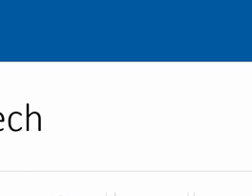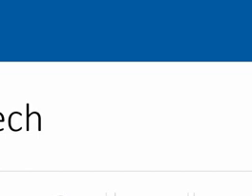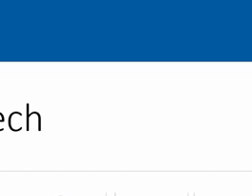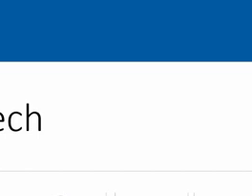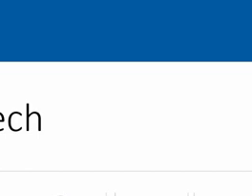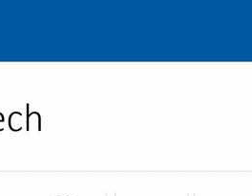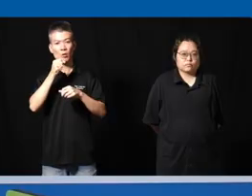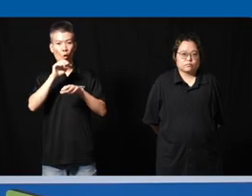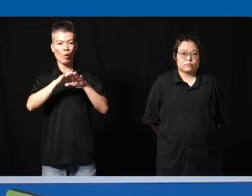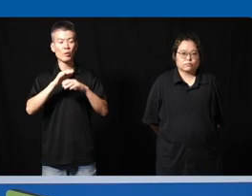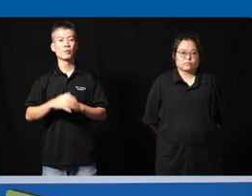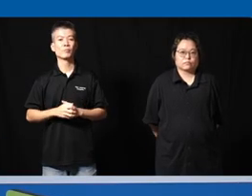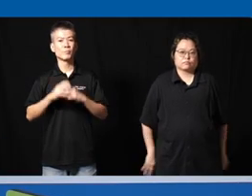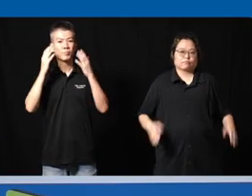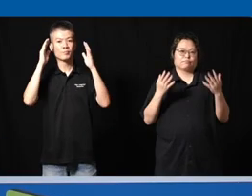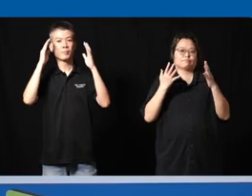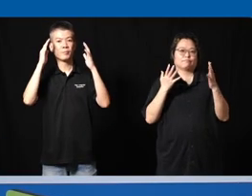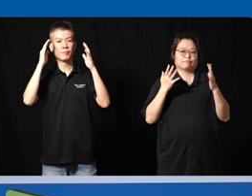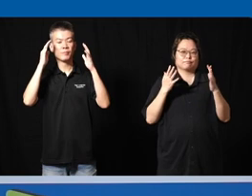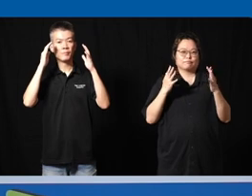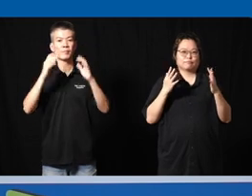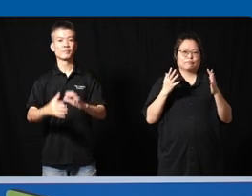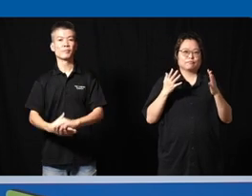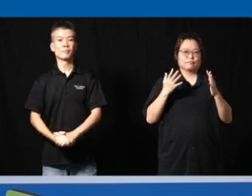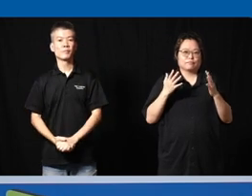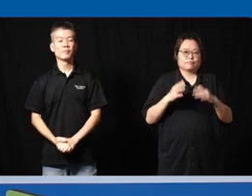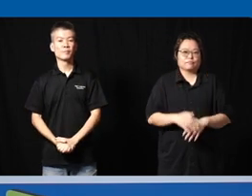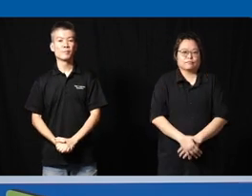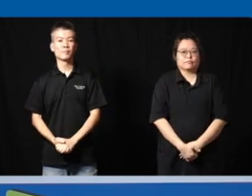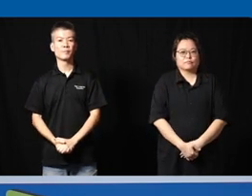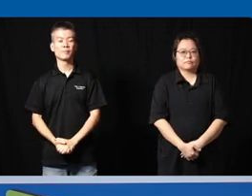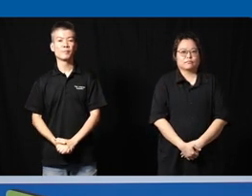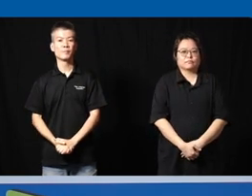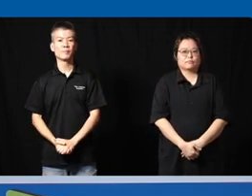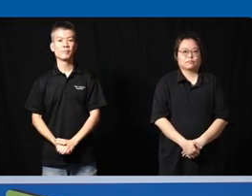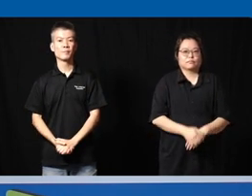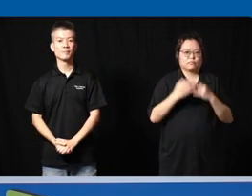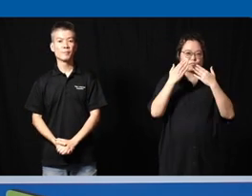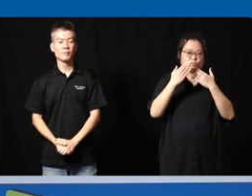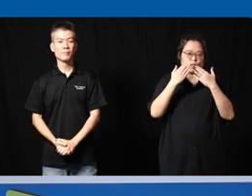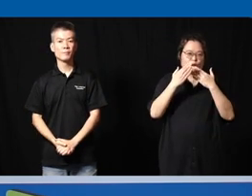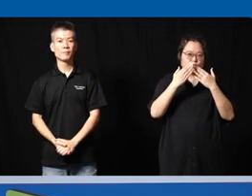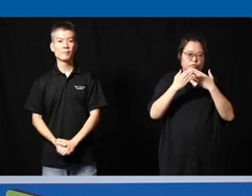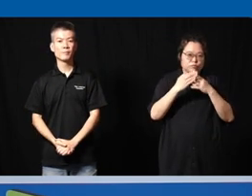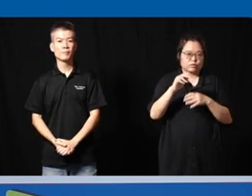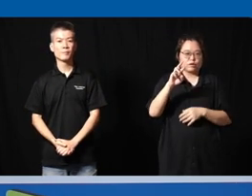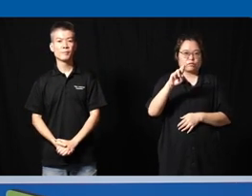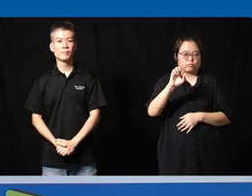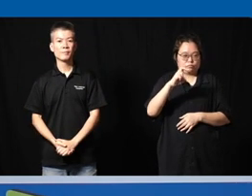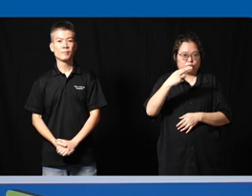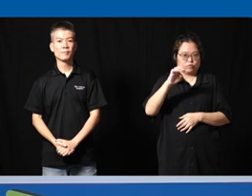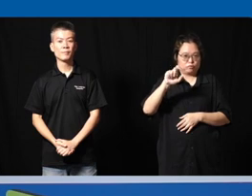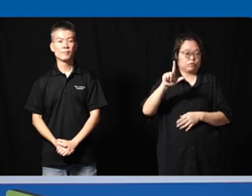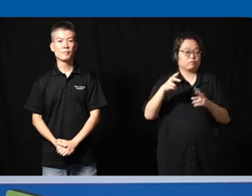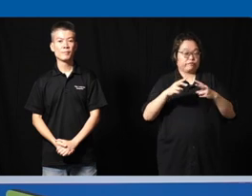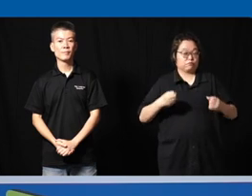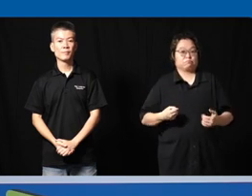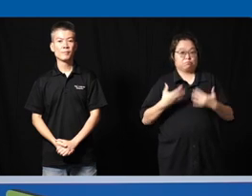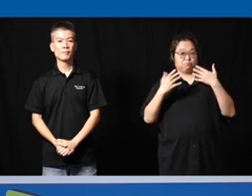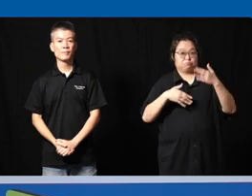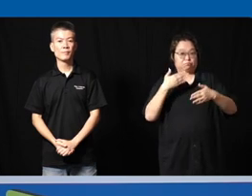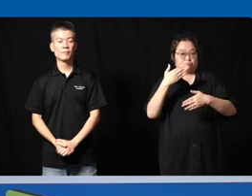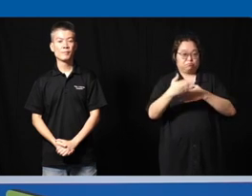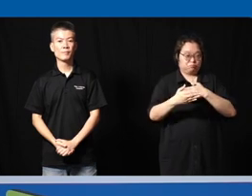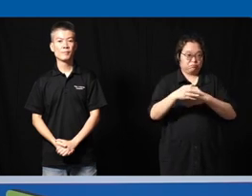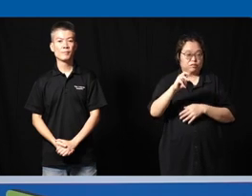on thank you Rachel that was very inspiring so we'll move on to mangi for his sharing we we'll